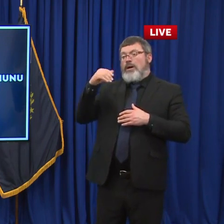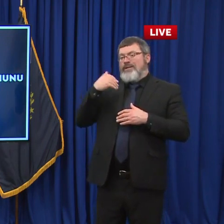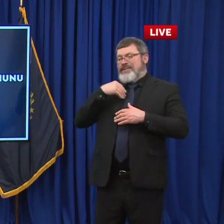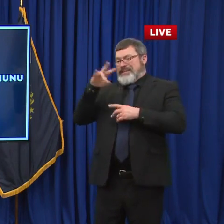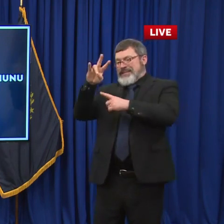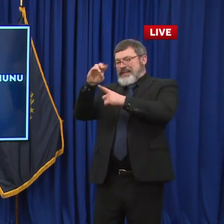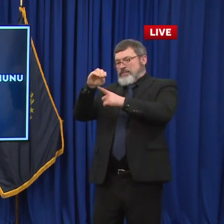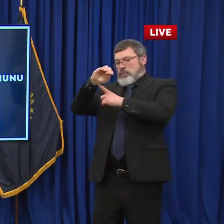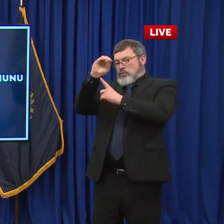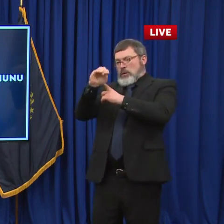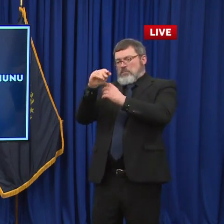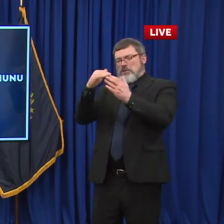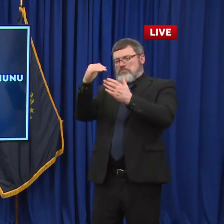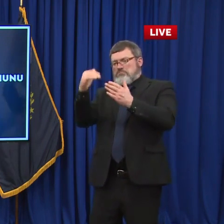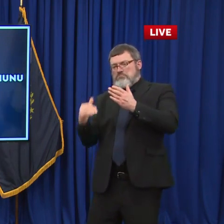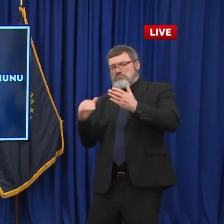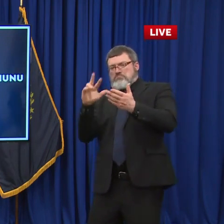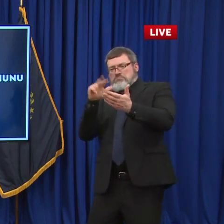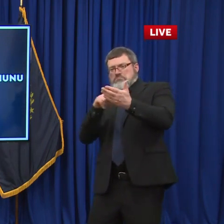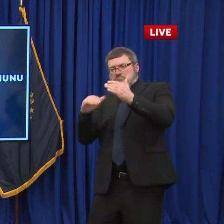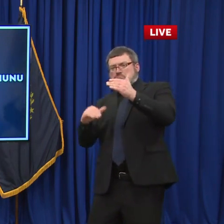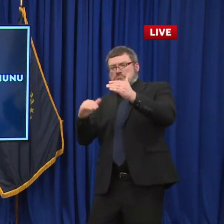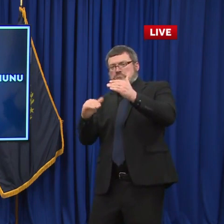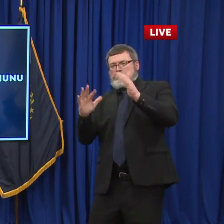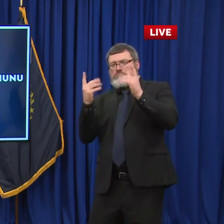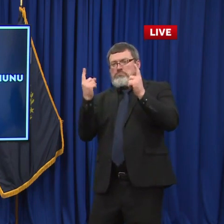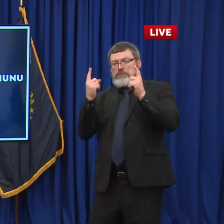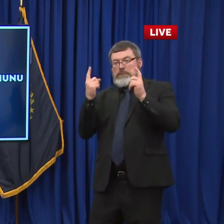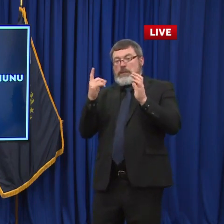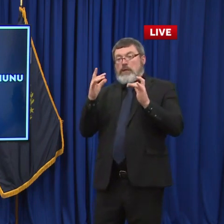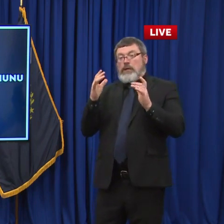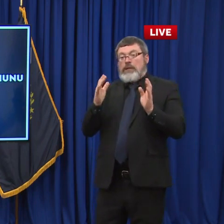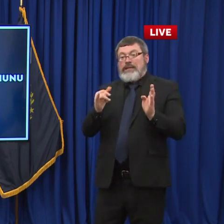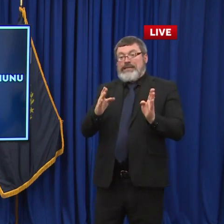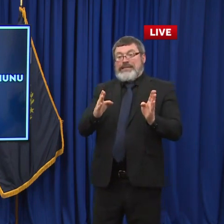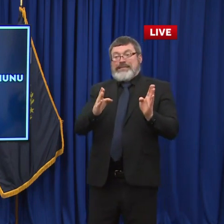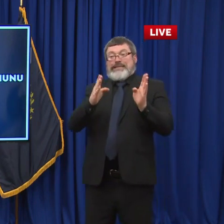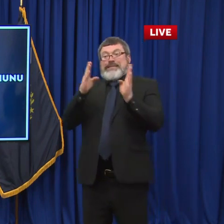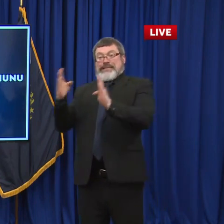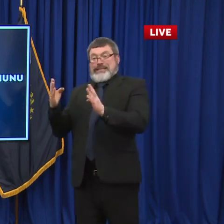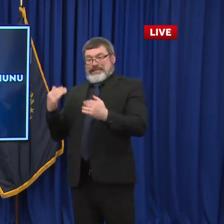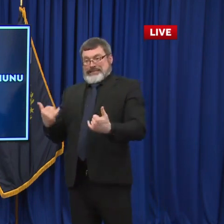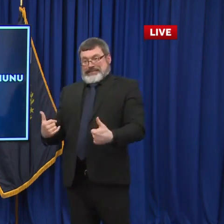IN OCTOBER, THE CAPACITY WAS ABOUT 70%.